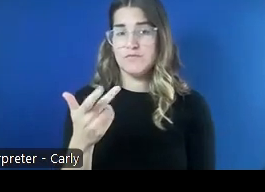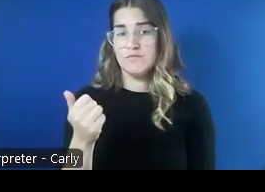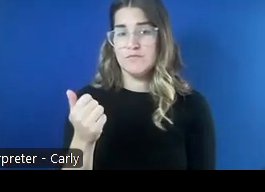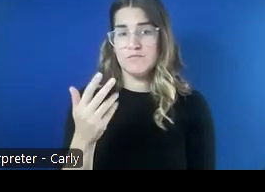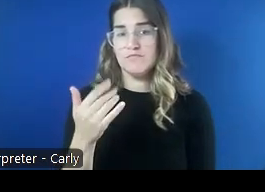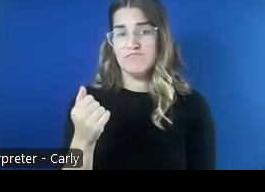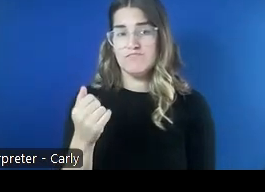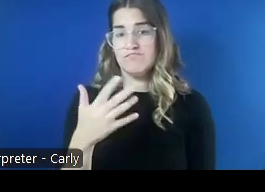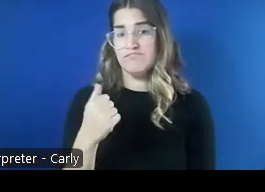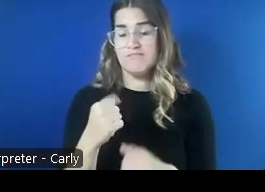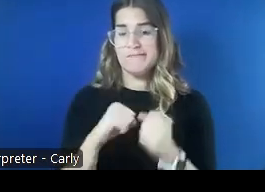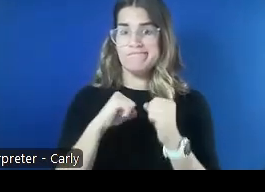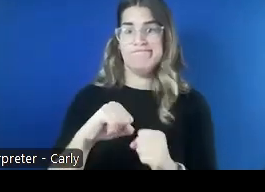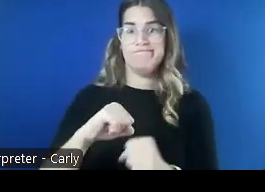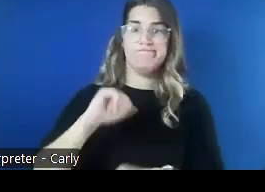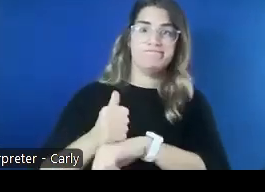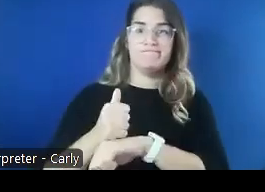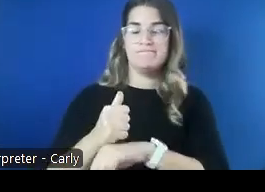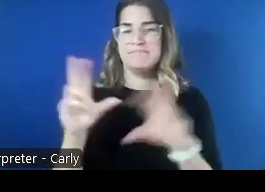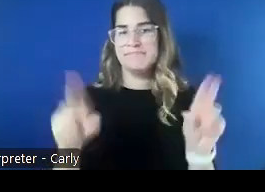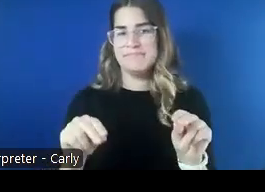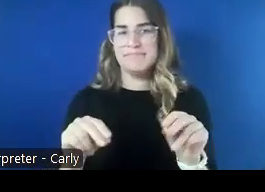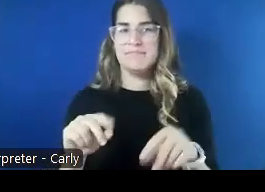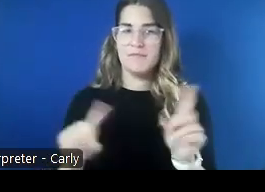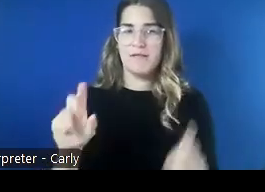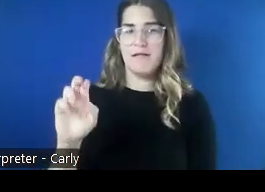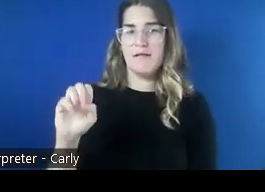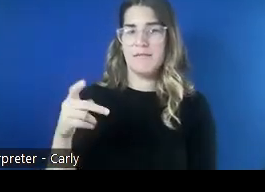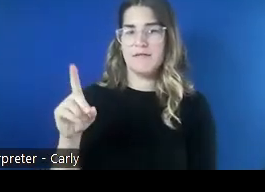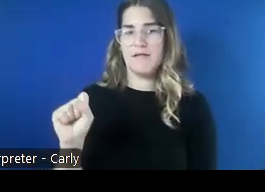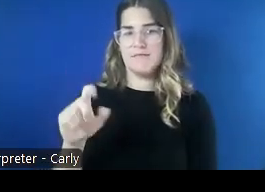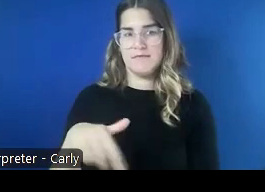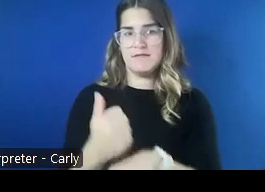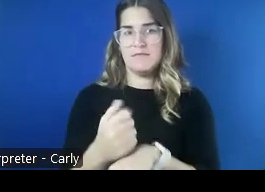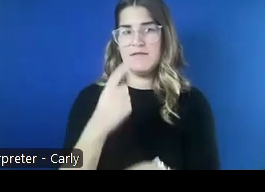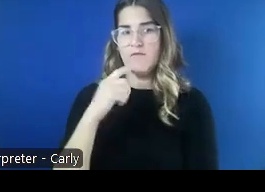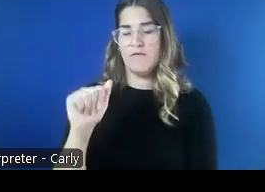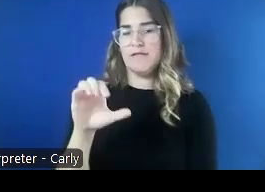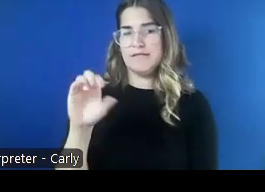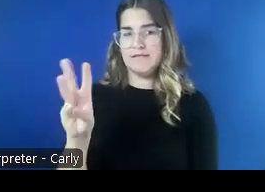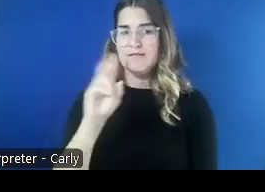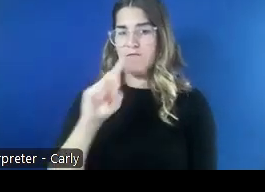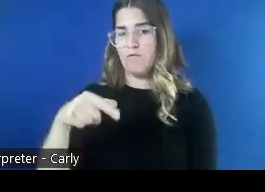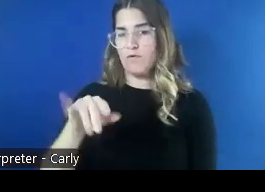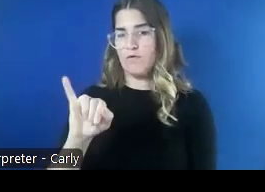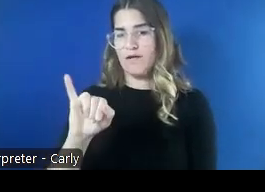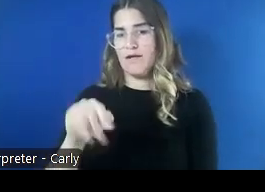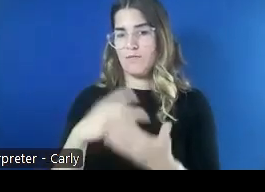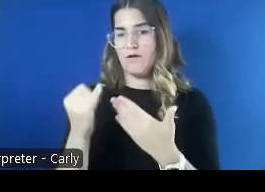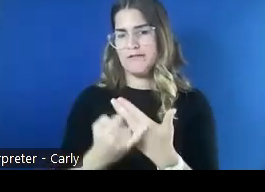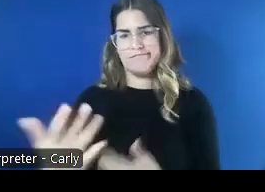stance but the epds had been implemented on ac6 as part of a Qi project a number of years ago um and